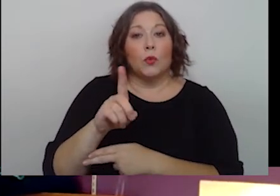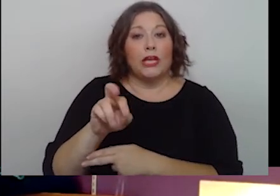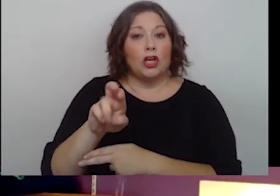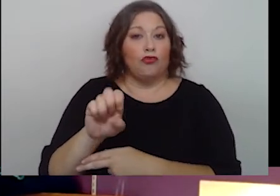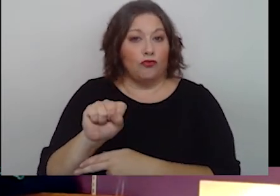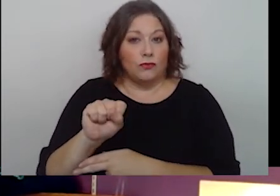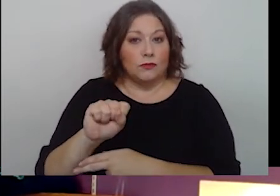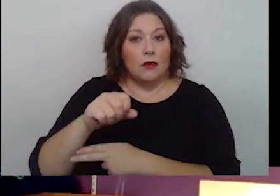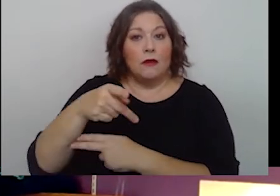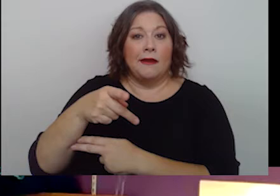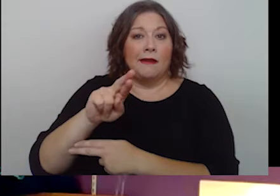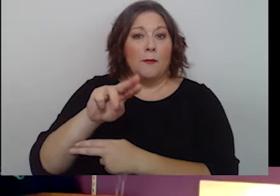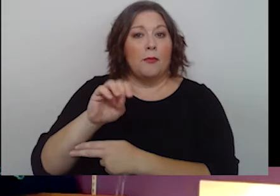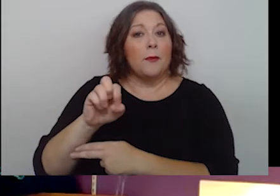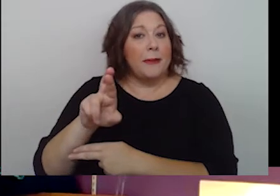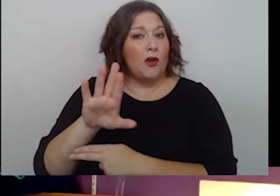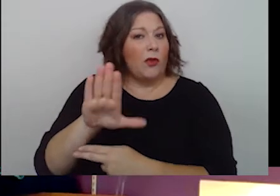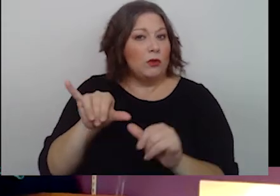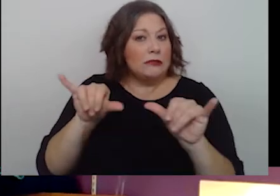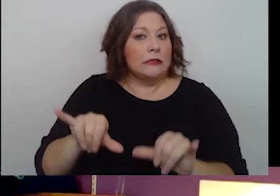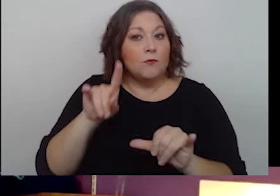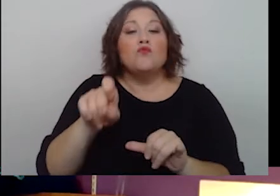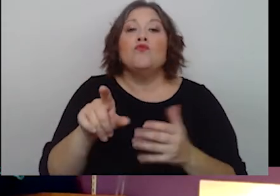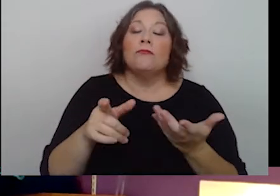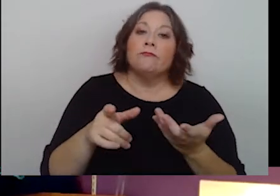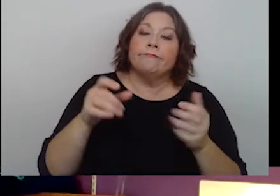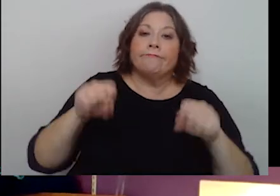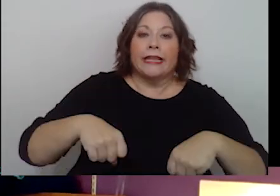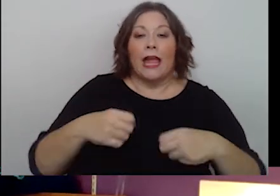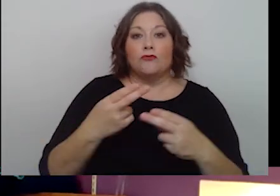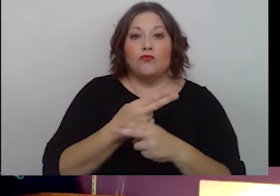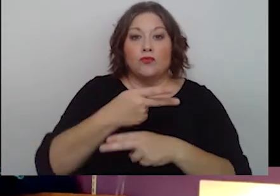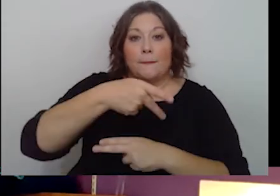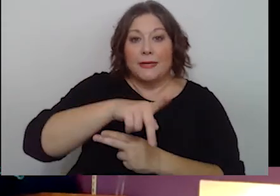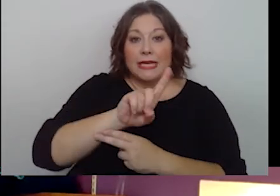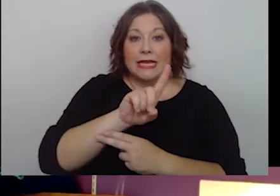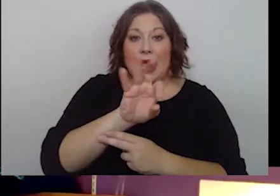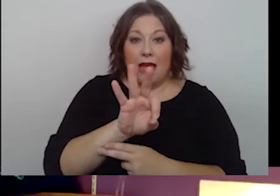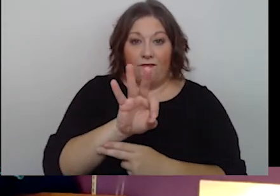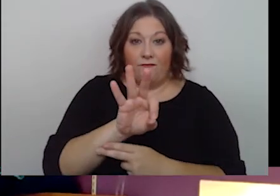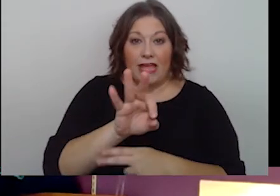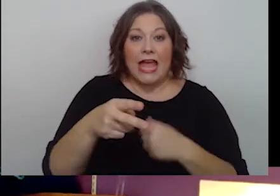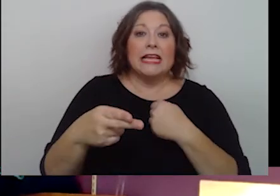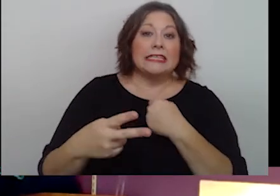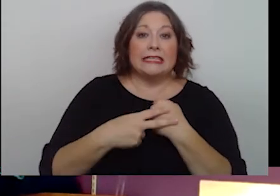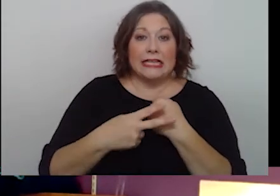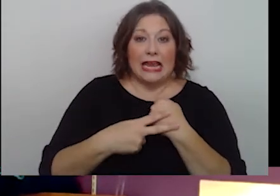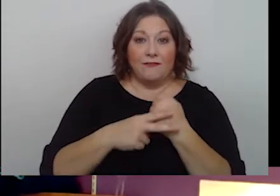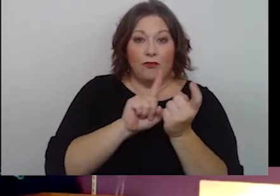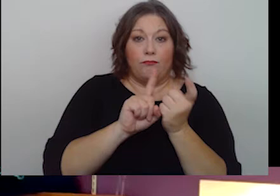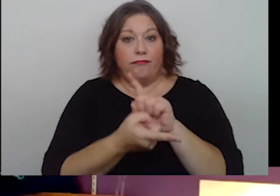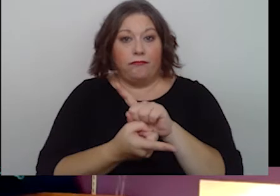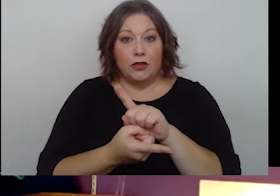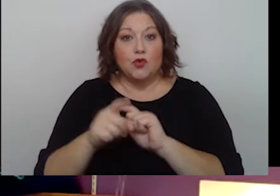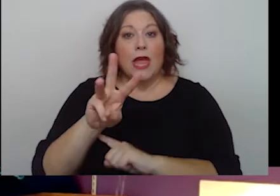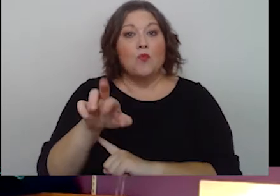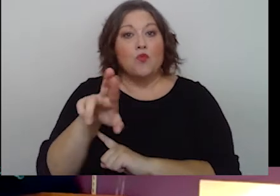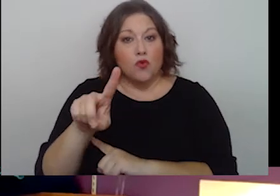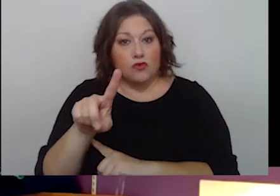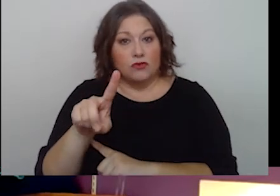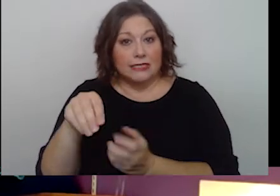[Pro] system that you can end up taking a PDF and save it as a Word document. And so it takes